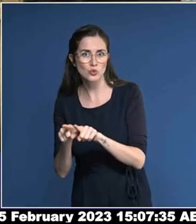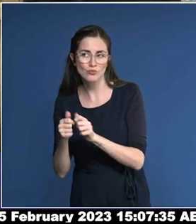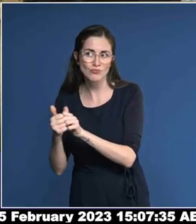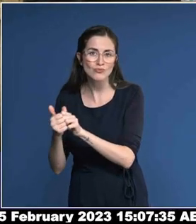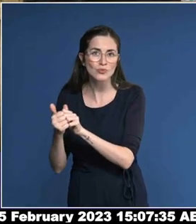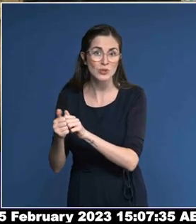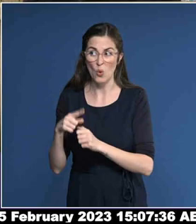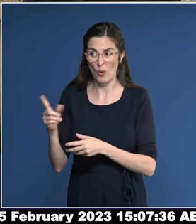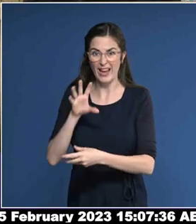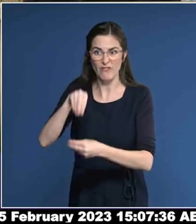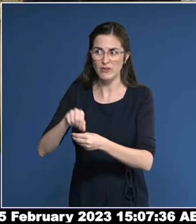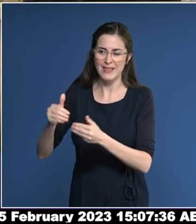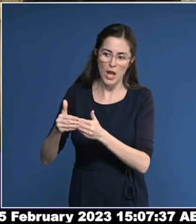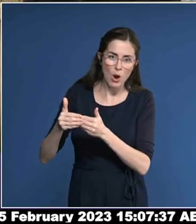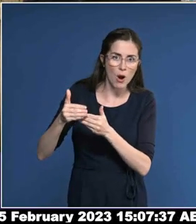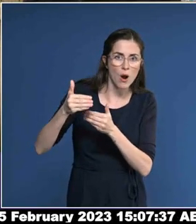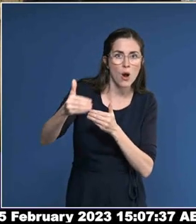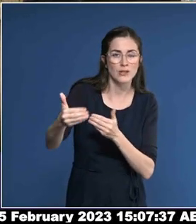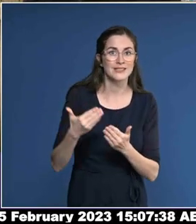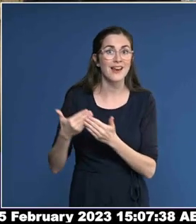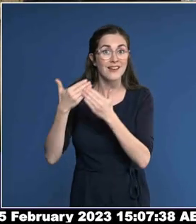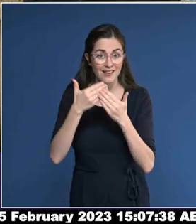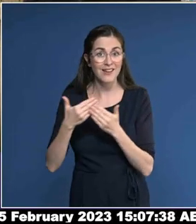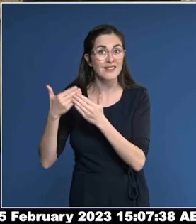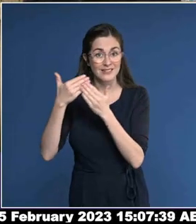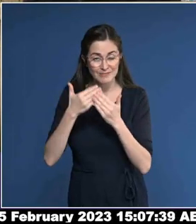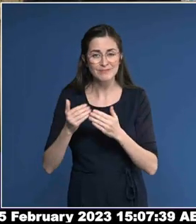But - and her cultural review survey that we have done across our services.